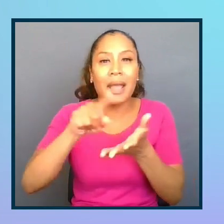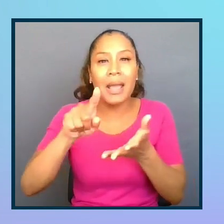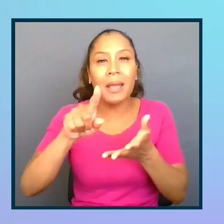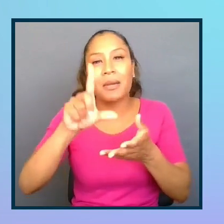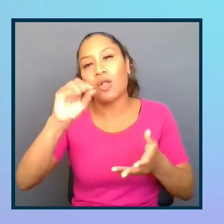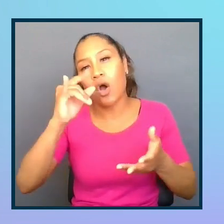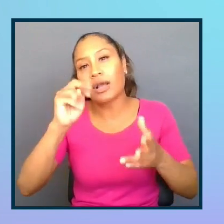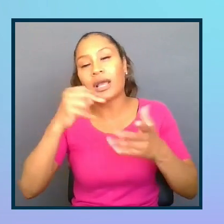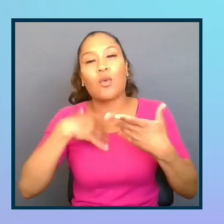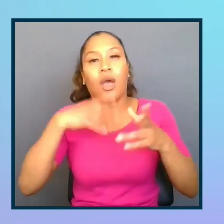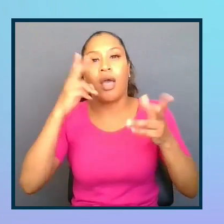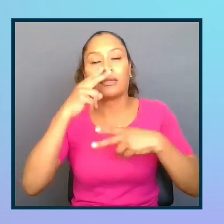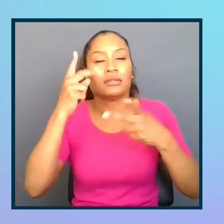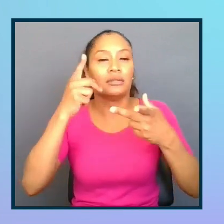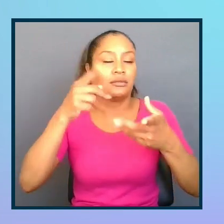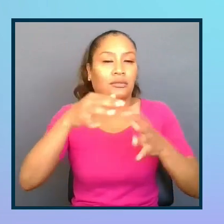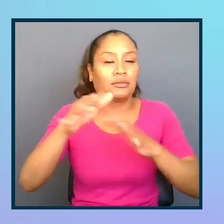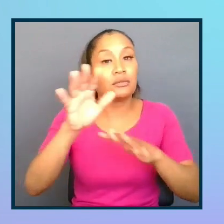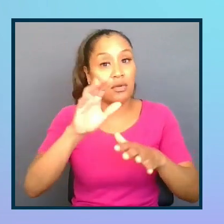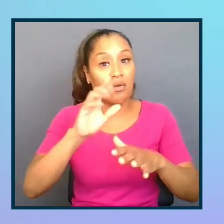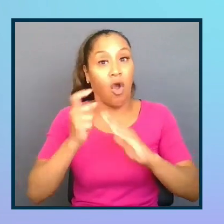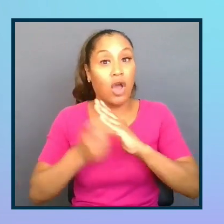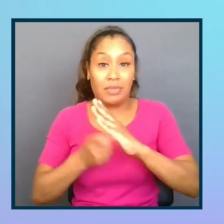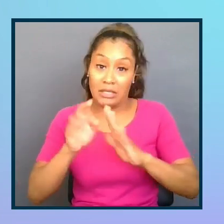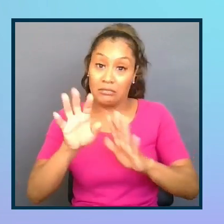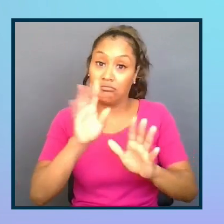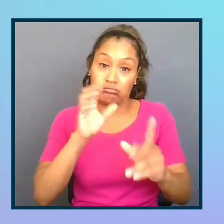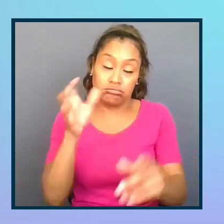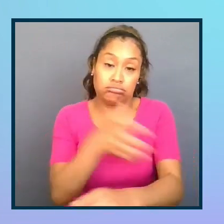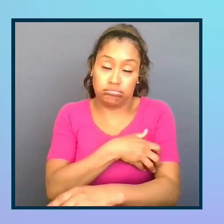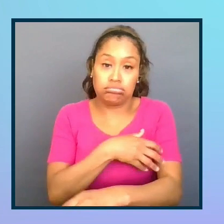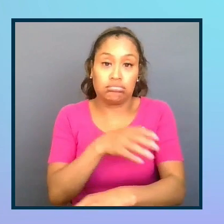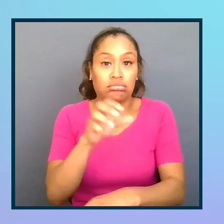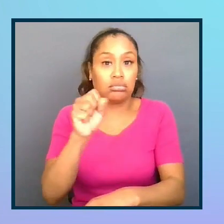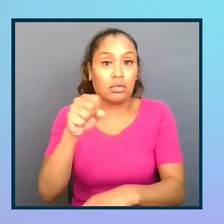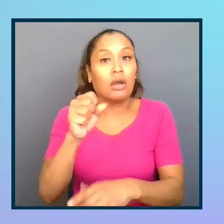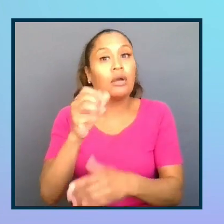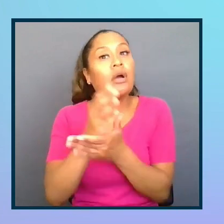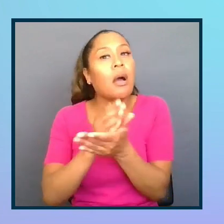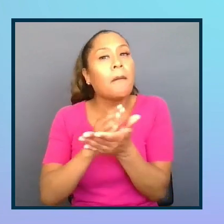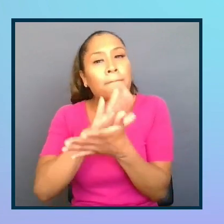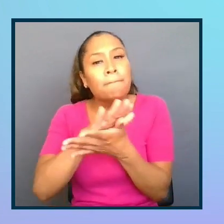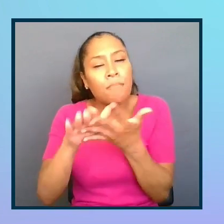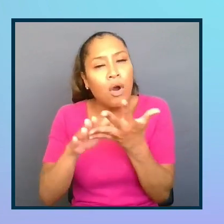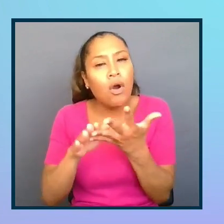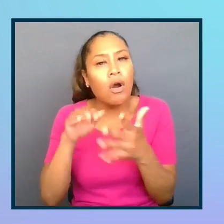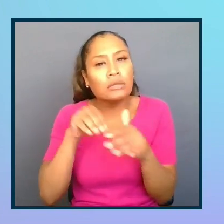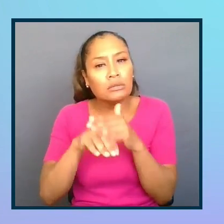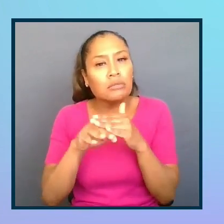So a automation is really powerful and there are aspects of accessibility that you can include in there.